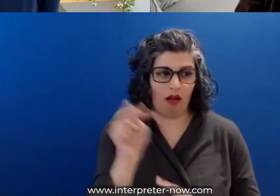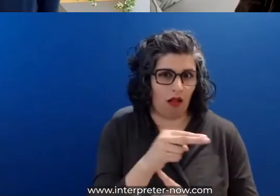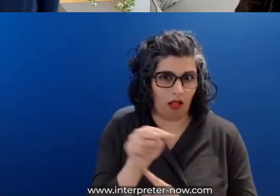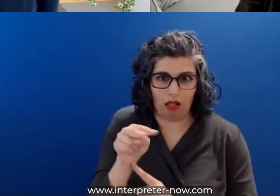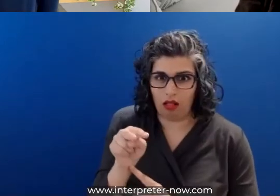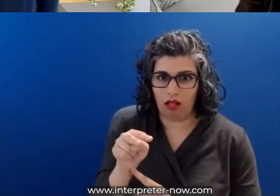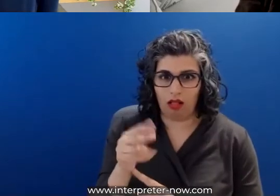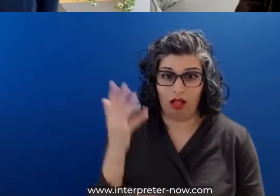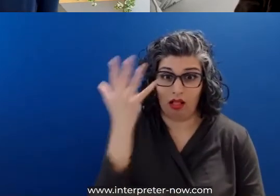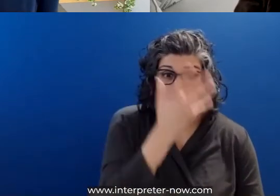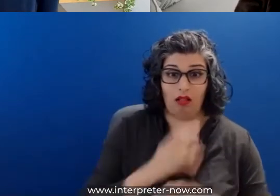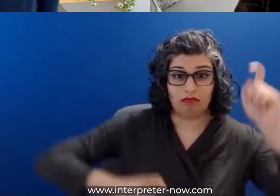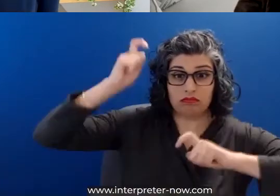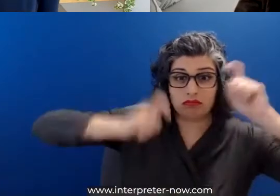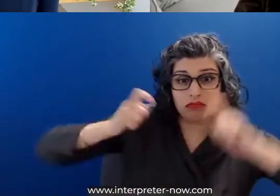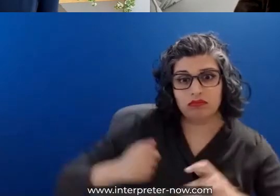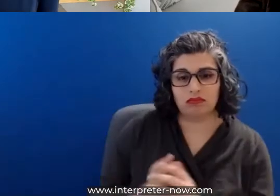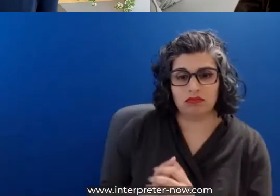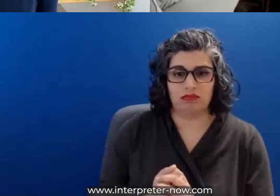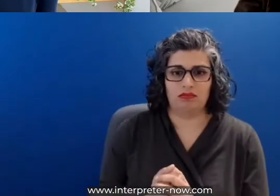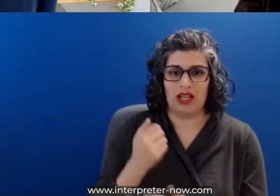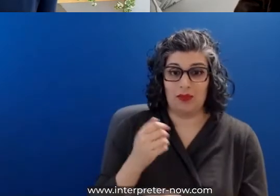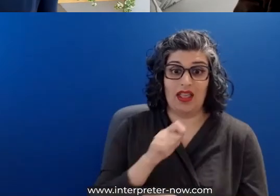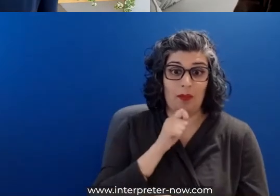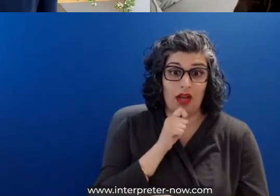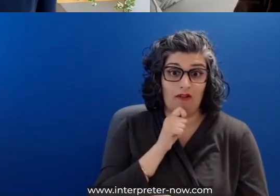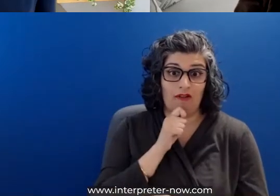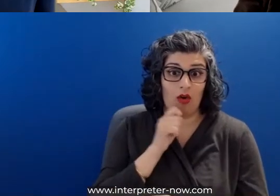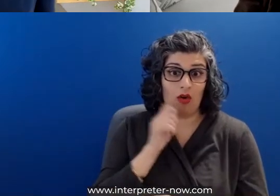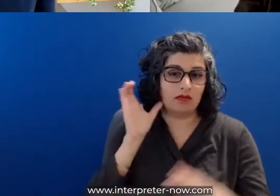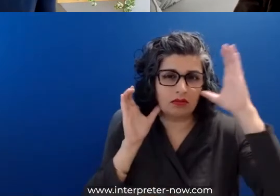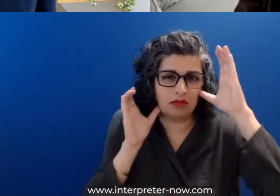your facial expressions. It might use the microphone to listen to the noise in the room